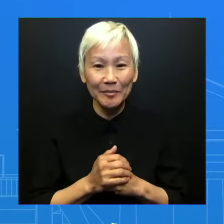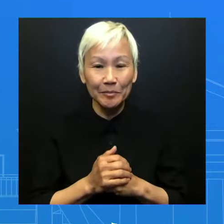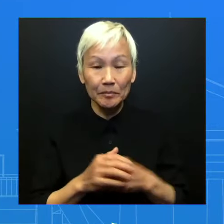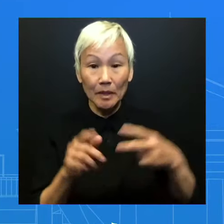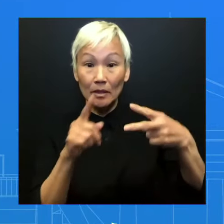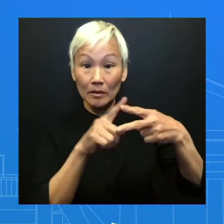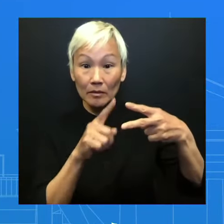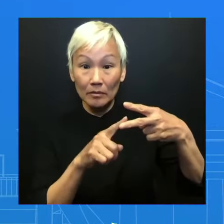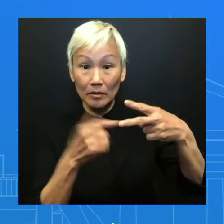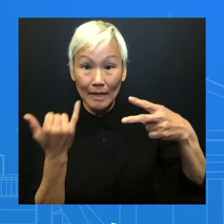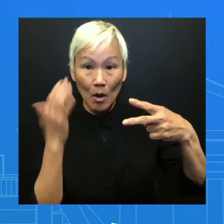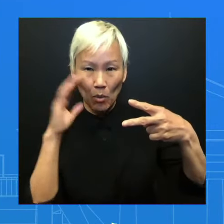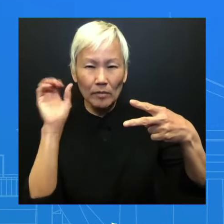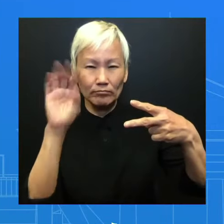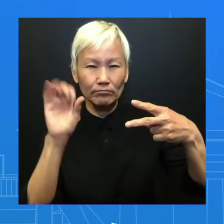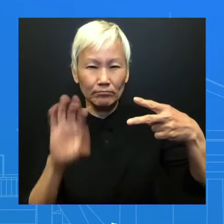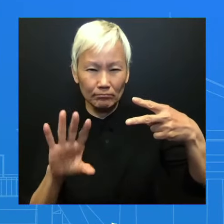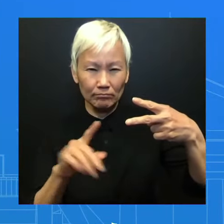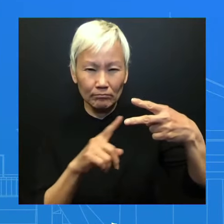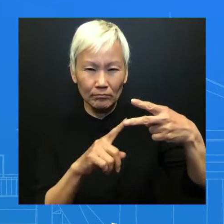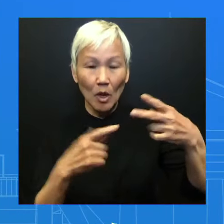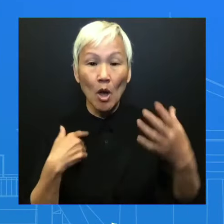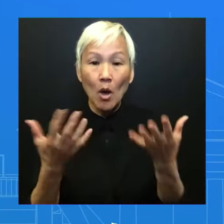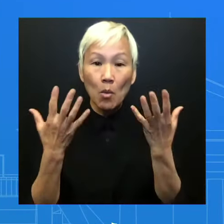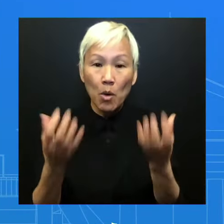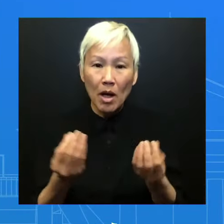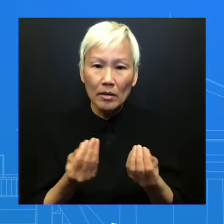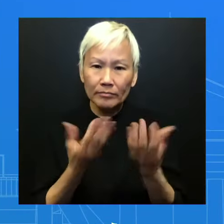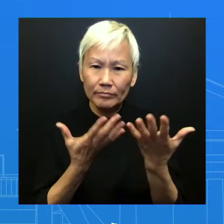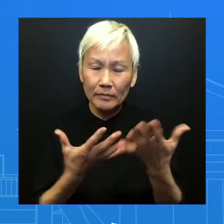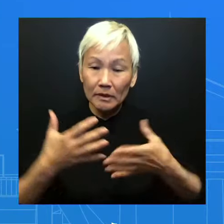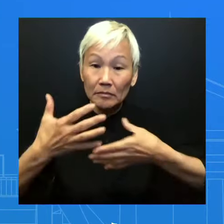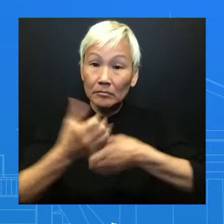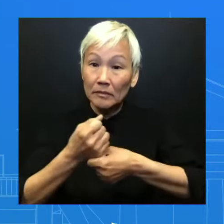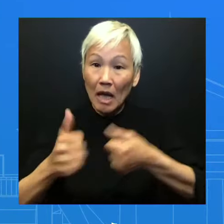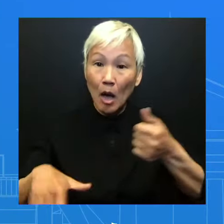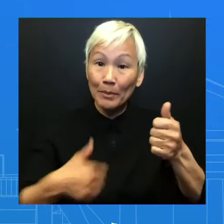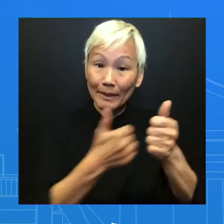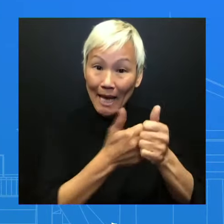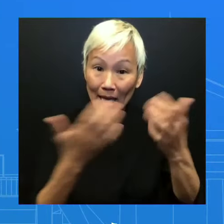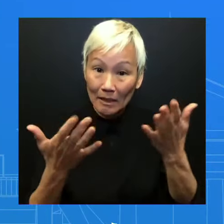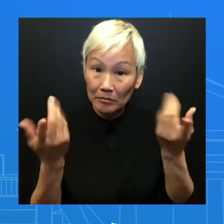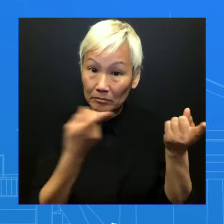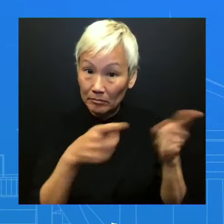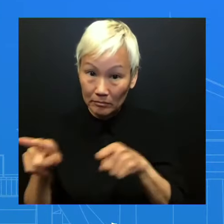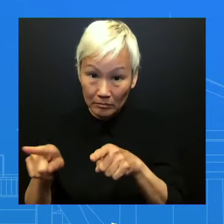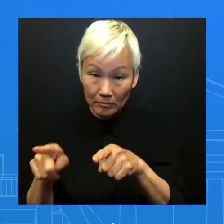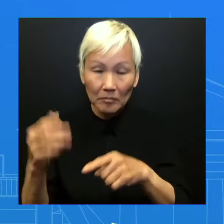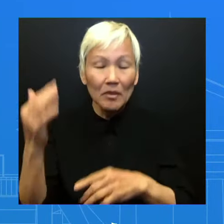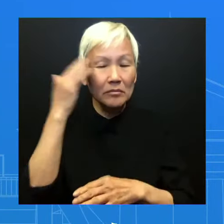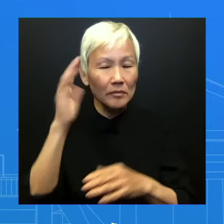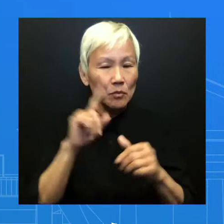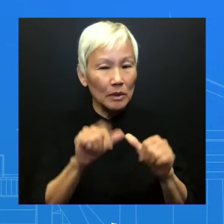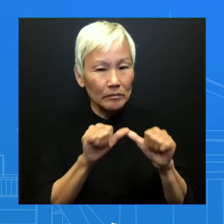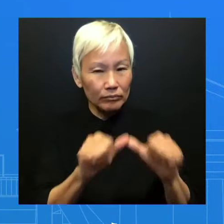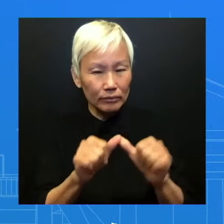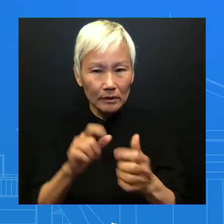I want to provide you with a brief update on where things stand with ongoing budget negotiations. The President's negotiation --